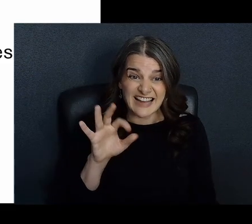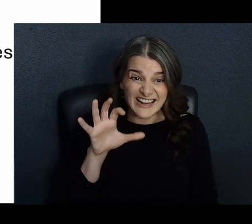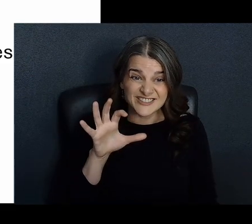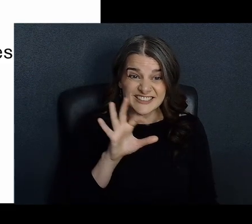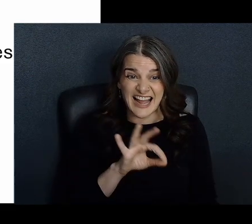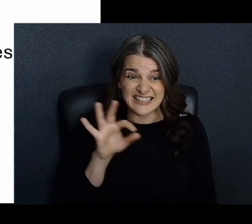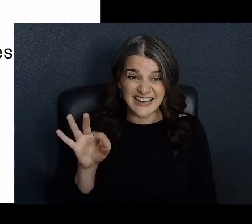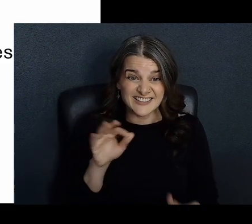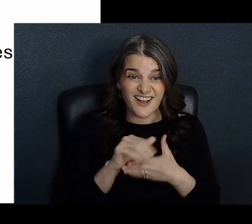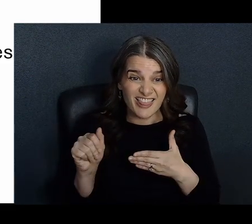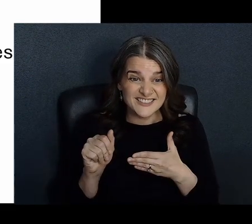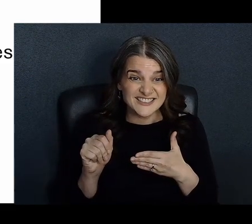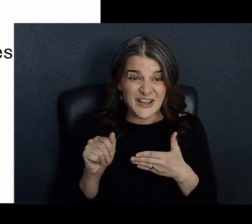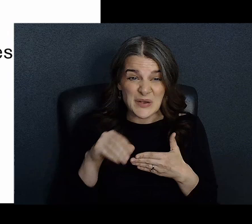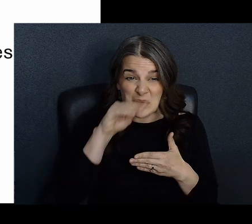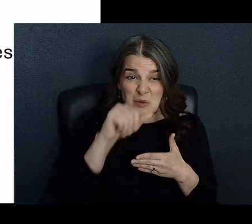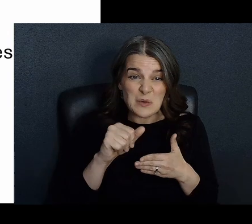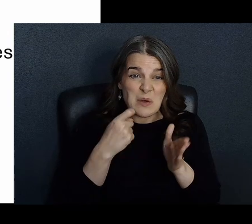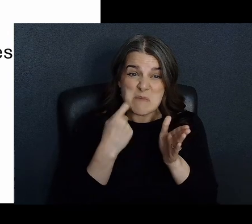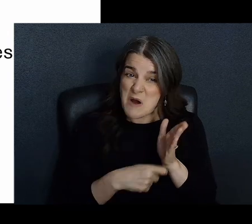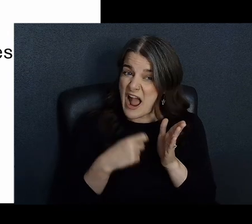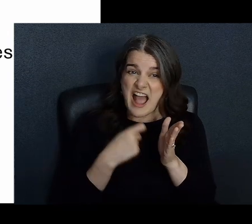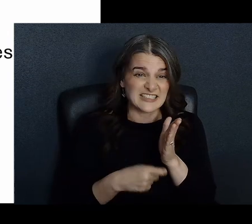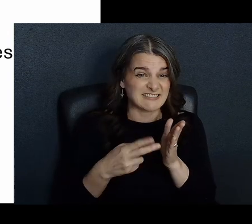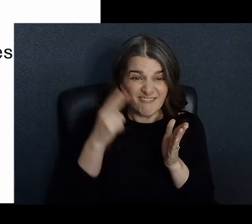So a little bit pricey for individuals out of pocket.